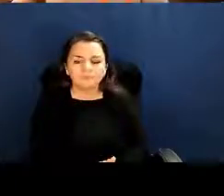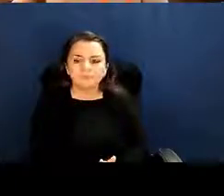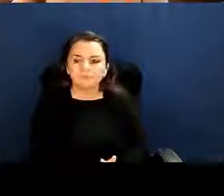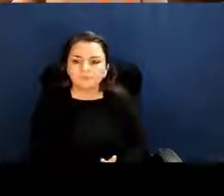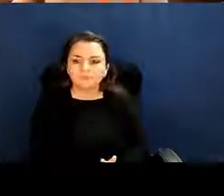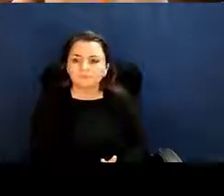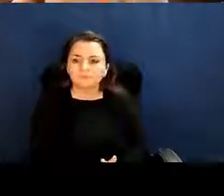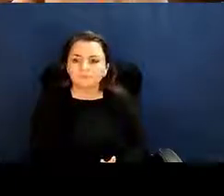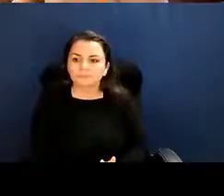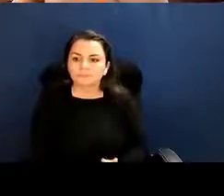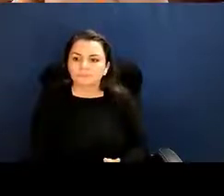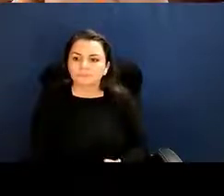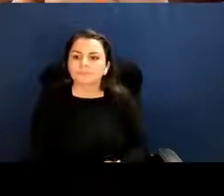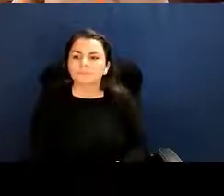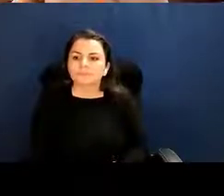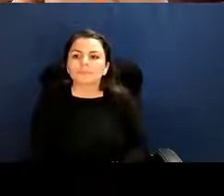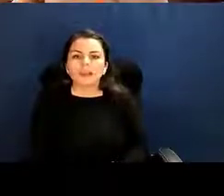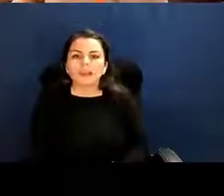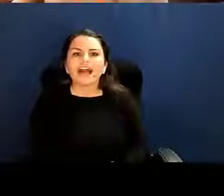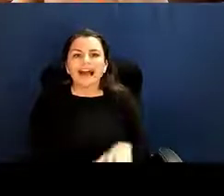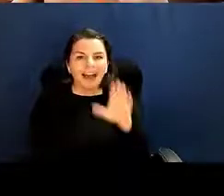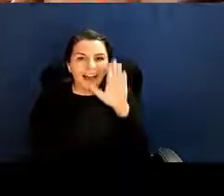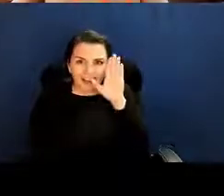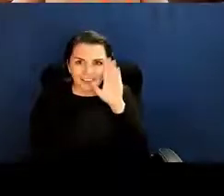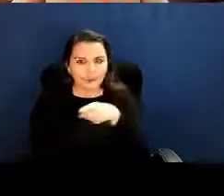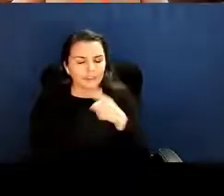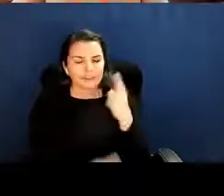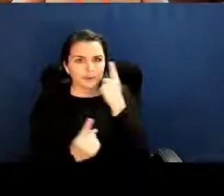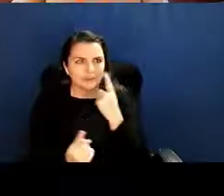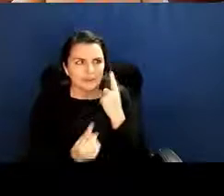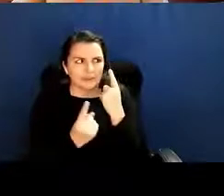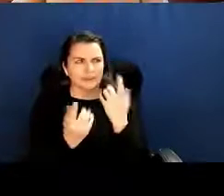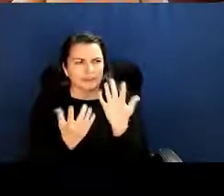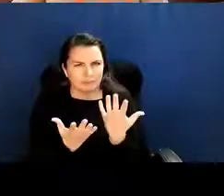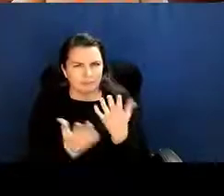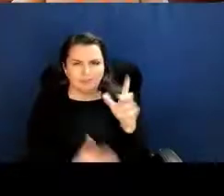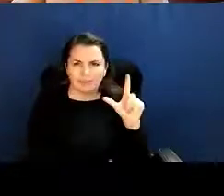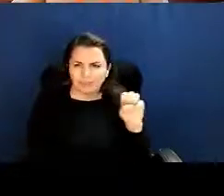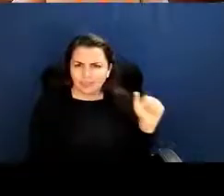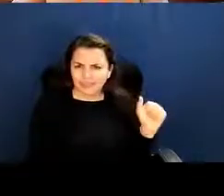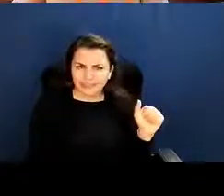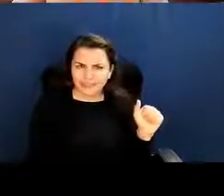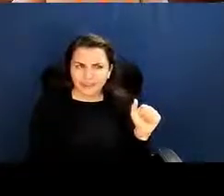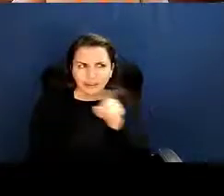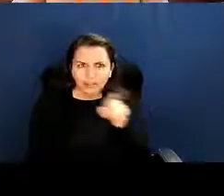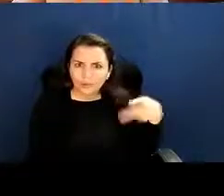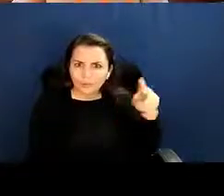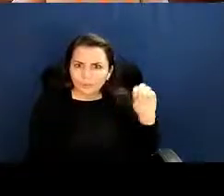Now, I hear you saying to yourself, "But Lisa, program officers are probably really busy